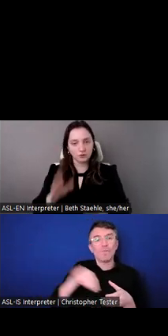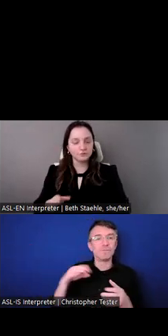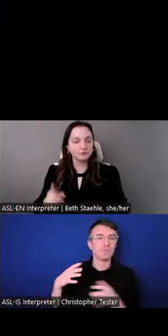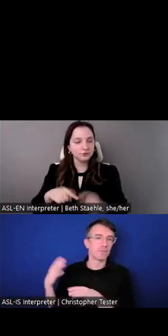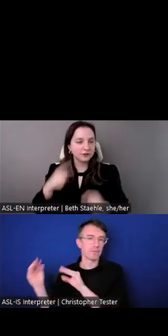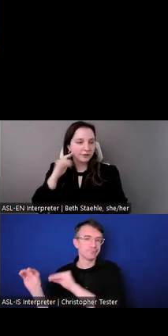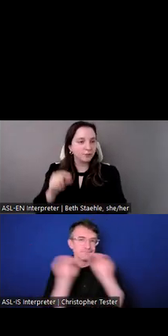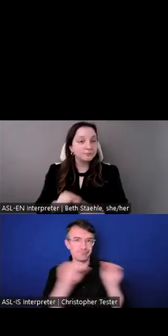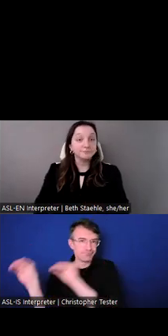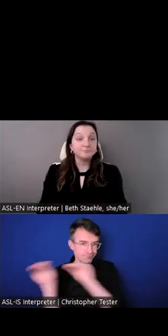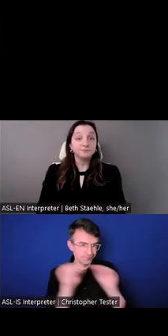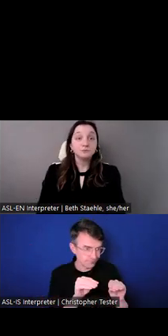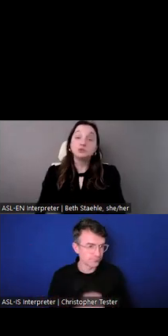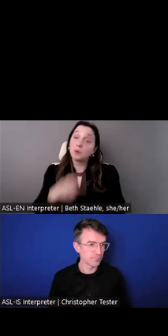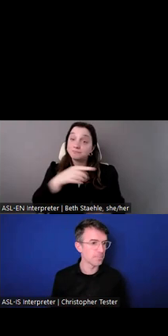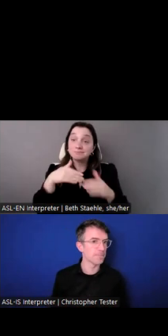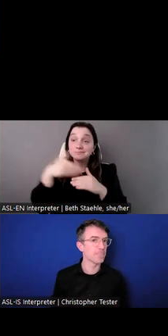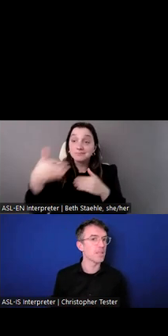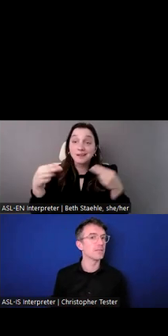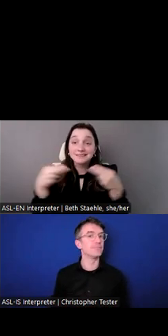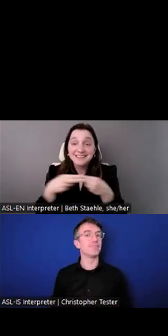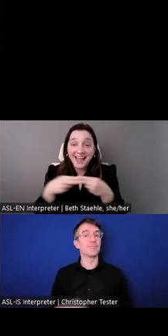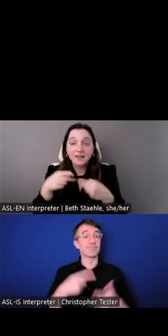You can find out more on our website, again solidaritycenter.org.